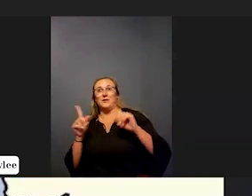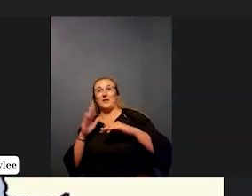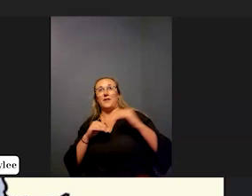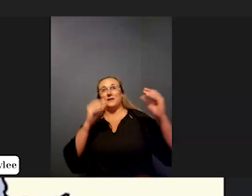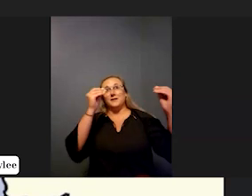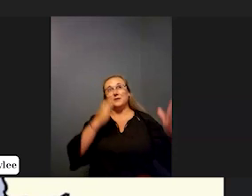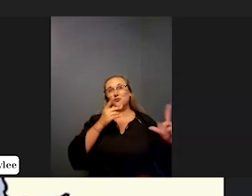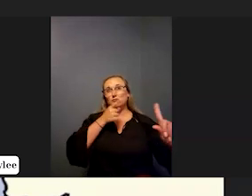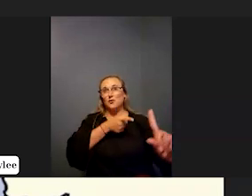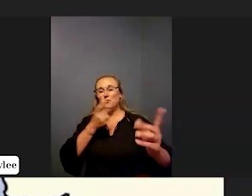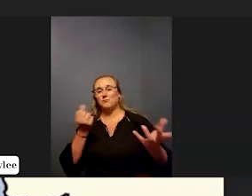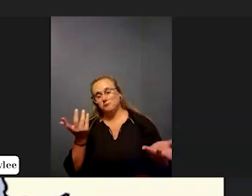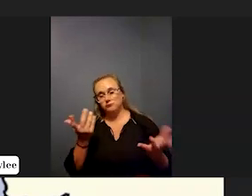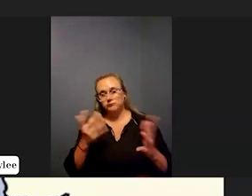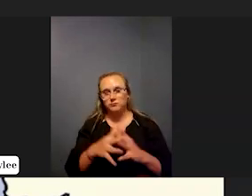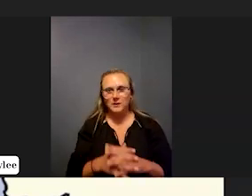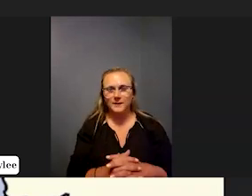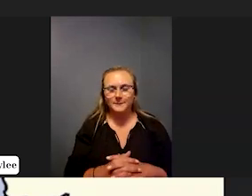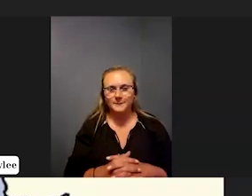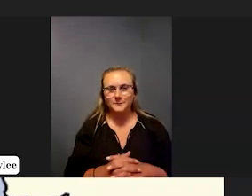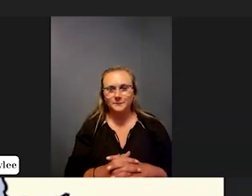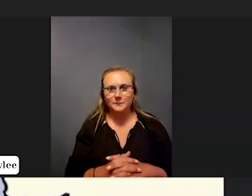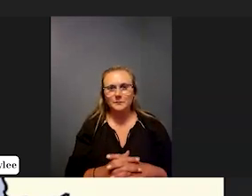Finally I have and I'm trying to hit on current events here.